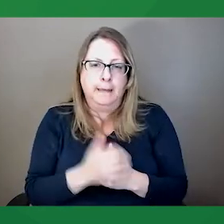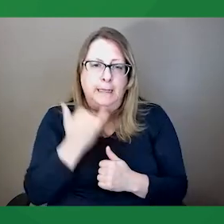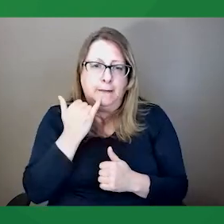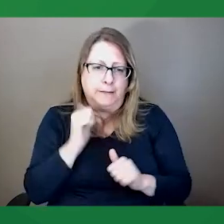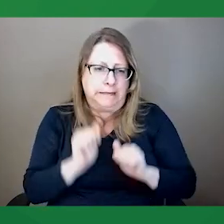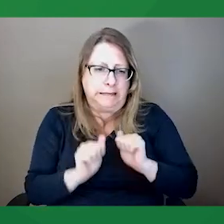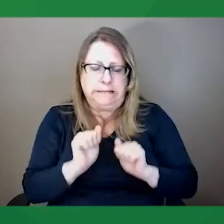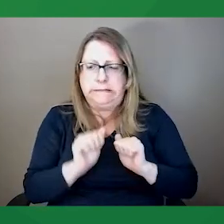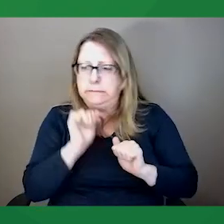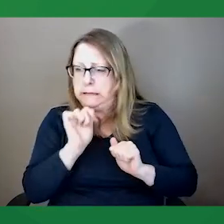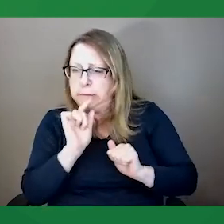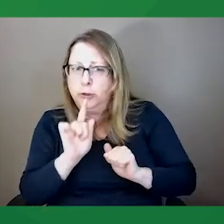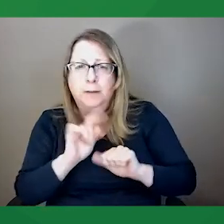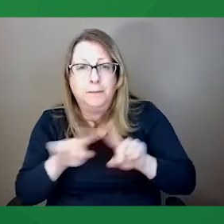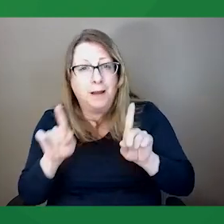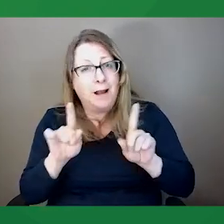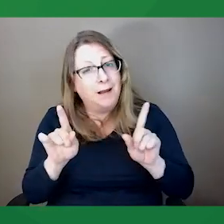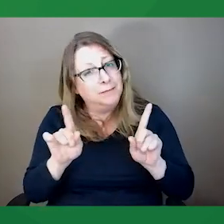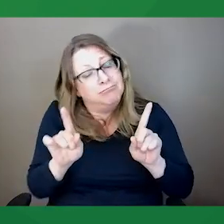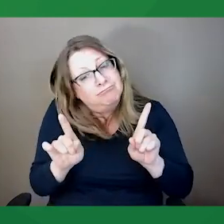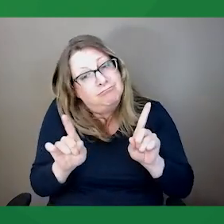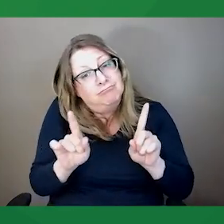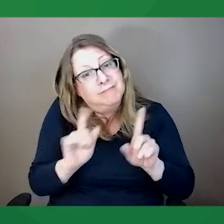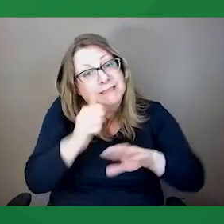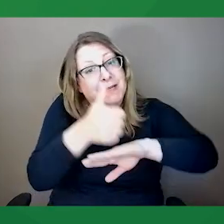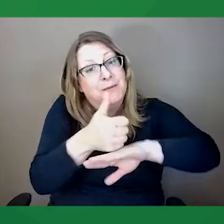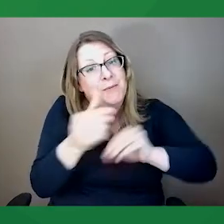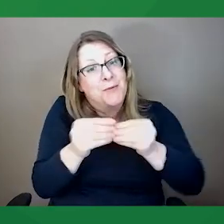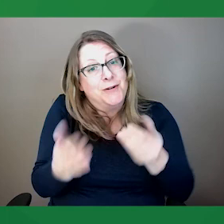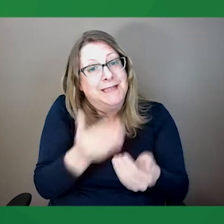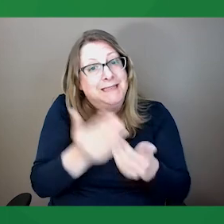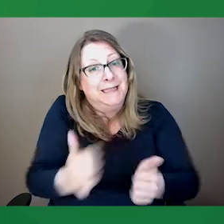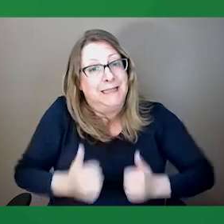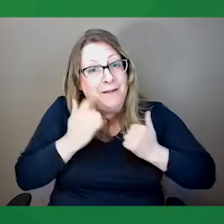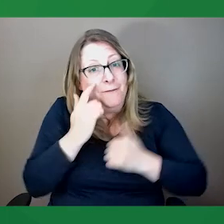then you know that you're designing and making your life easier in the future.